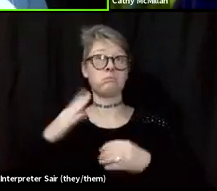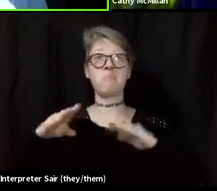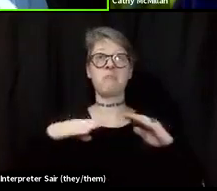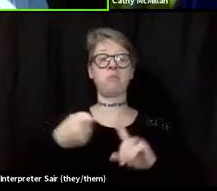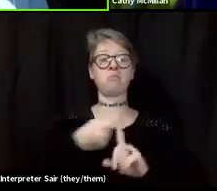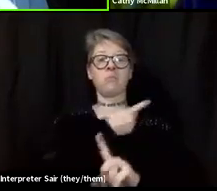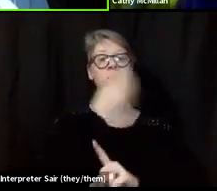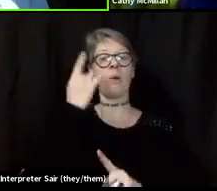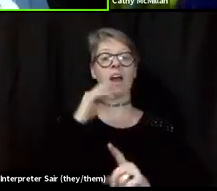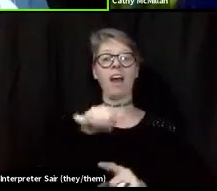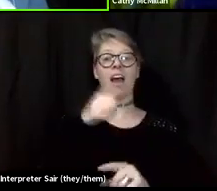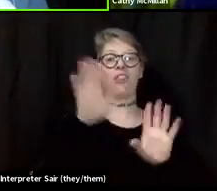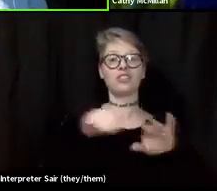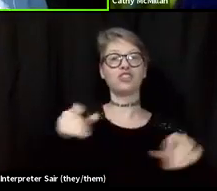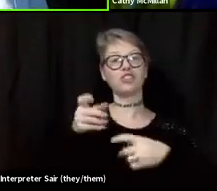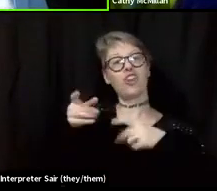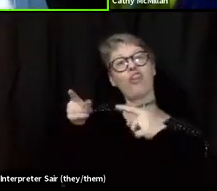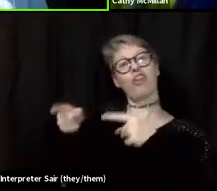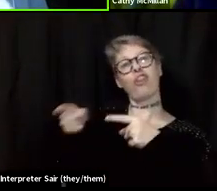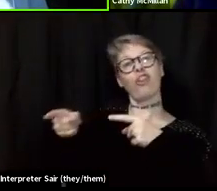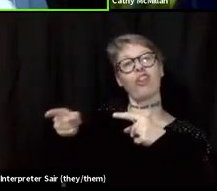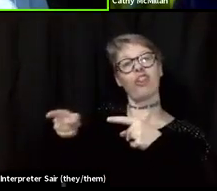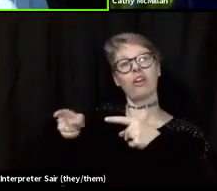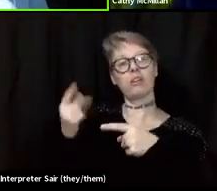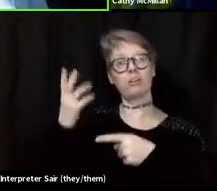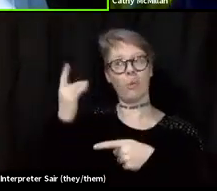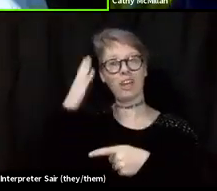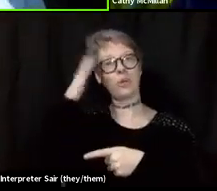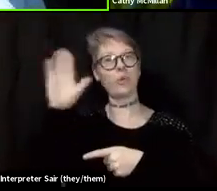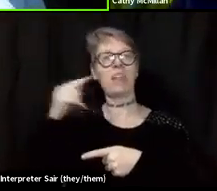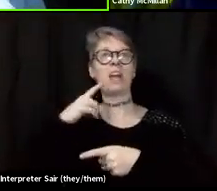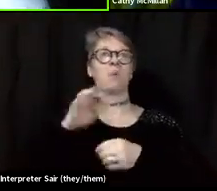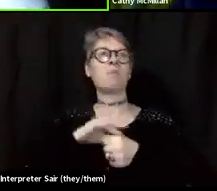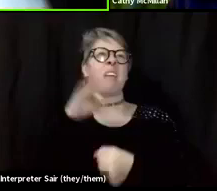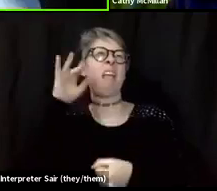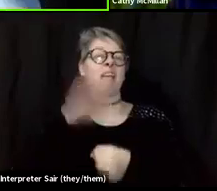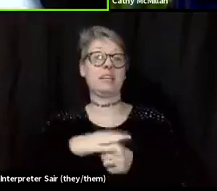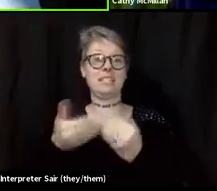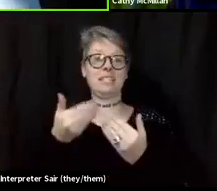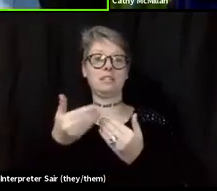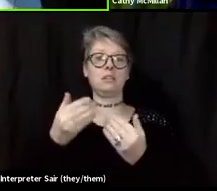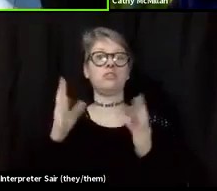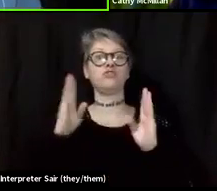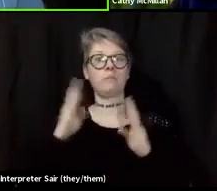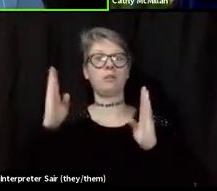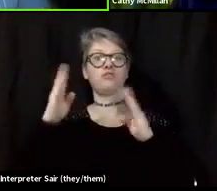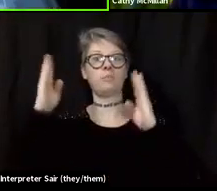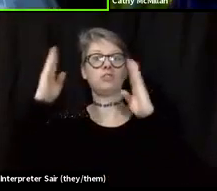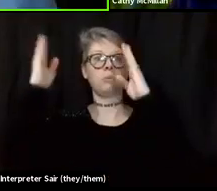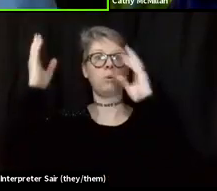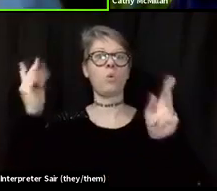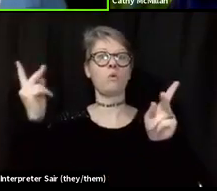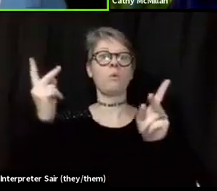And he would act out because he would act out, because the kids would tease them. or bug are bugging him because he knew he had a really short fuse and he had a really short fuse, and he'd get into more trouble and